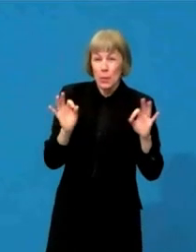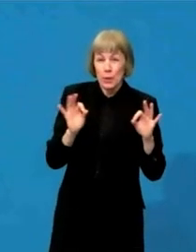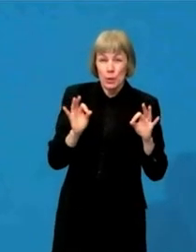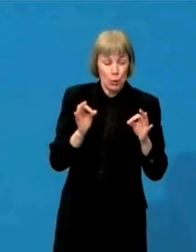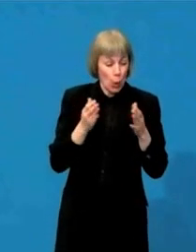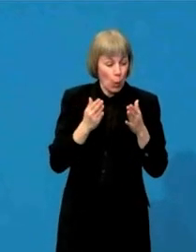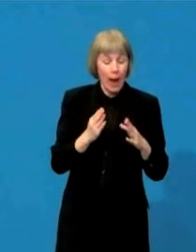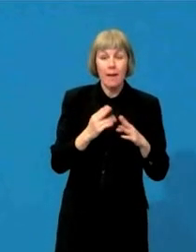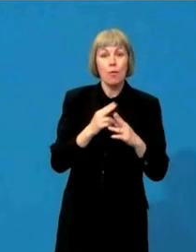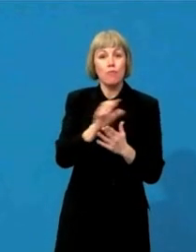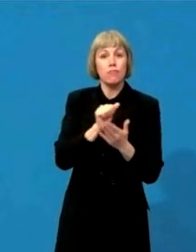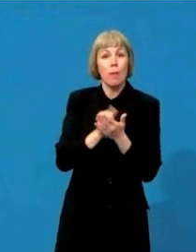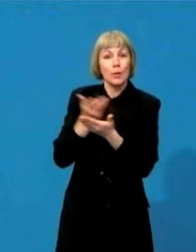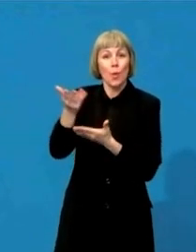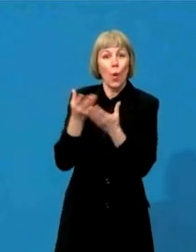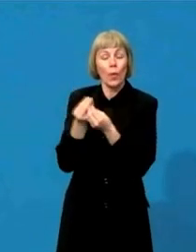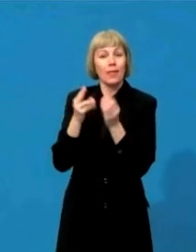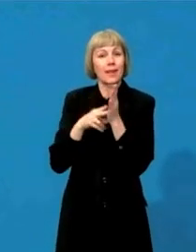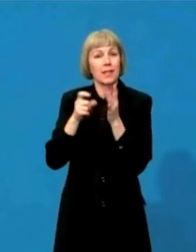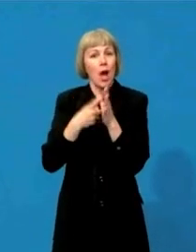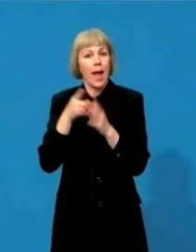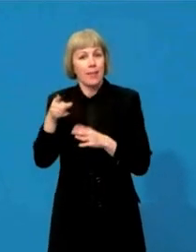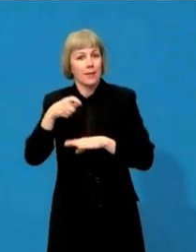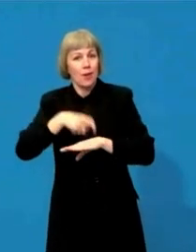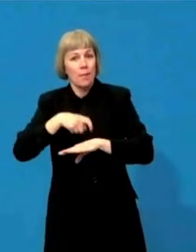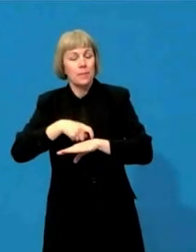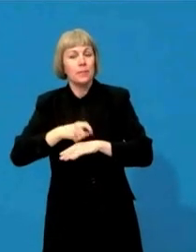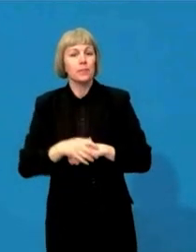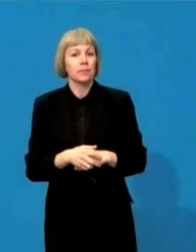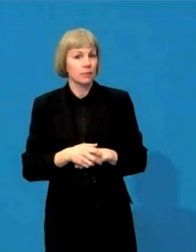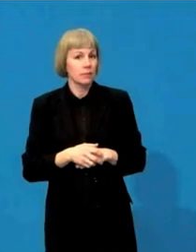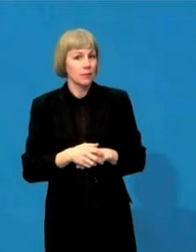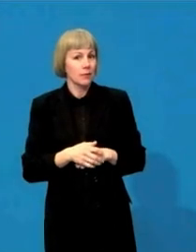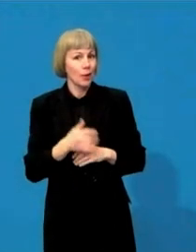Yes. MS TARRAGO: So things were falling on deaf ears, for want of a better